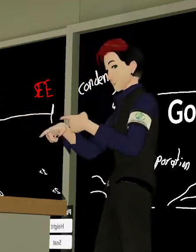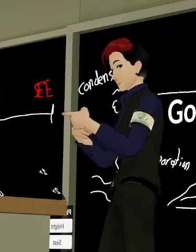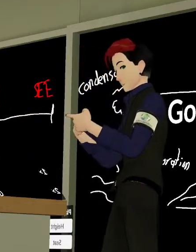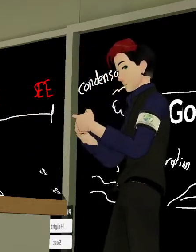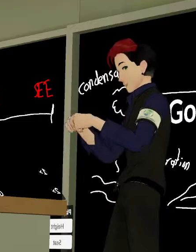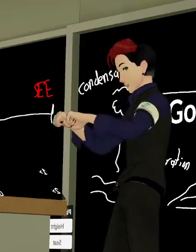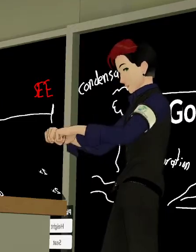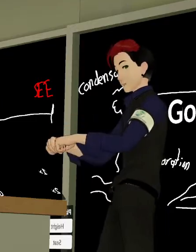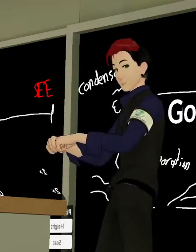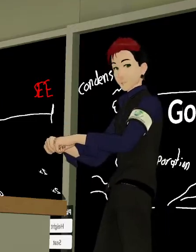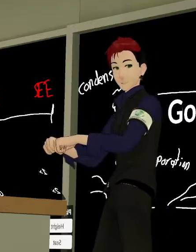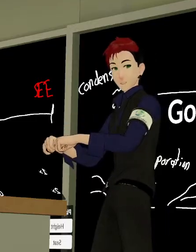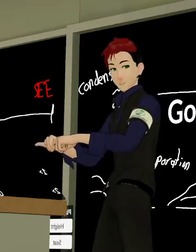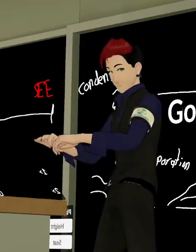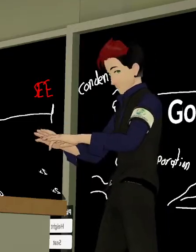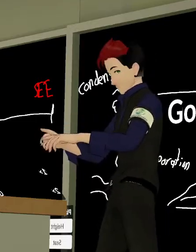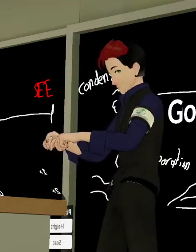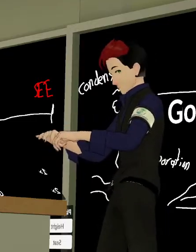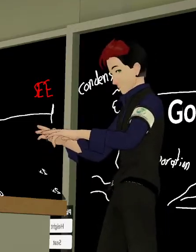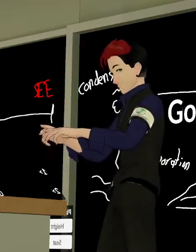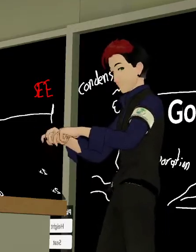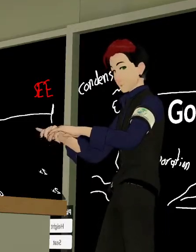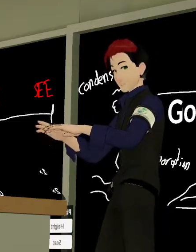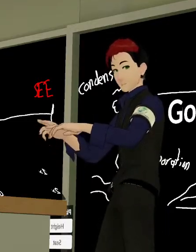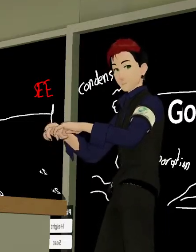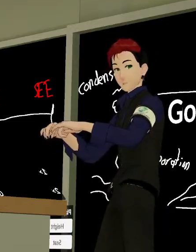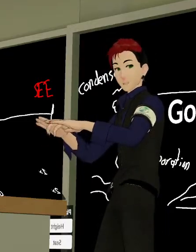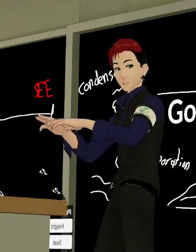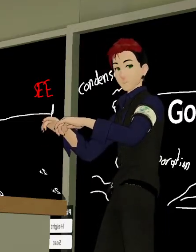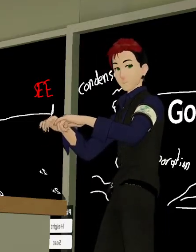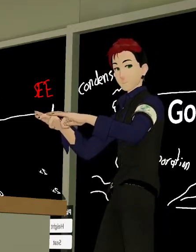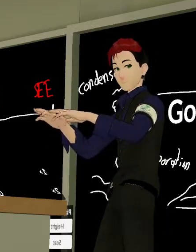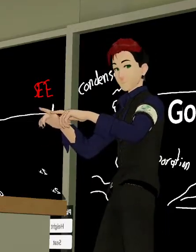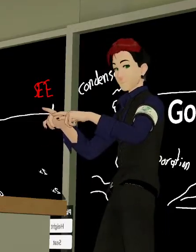whenever i had my hands here they started moving